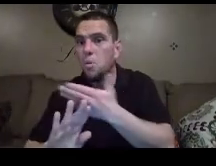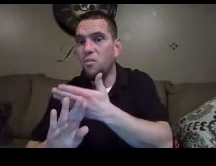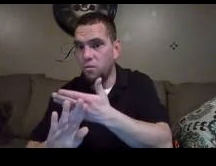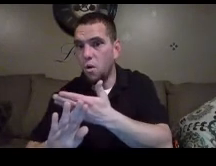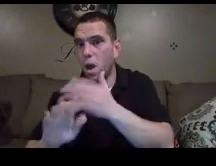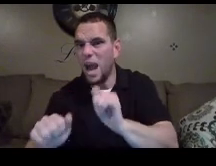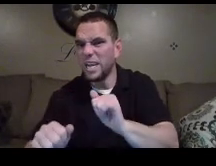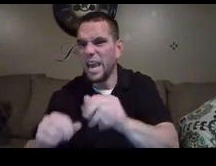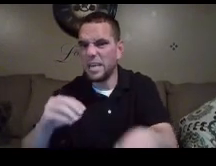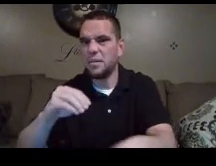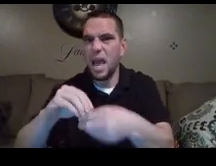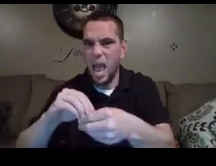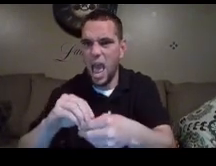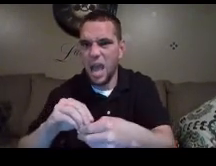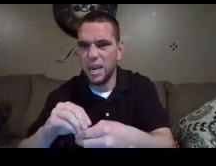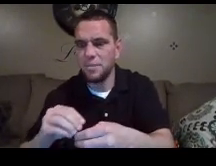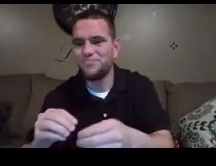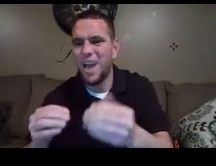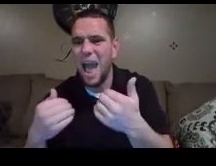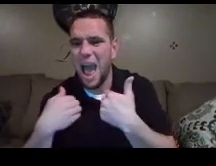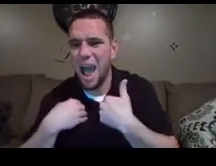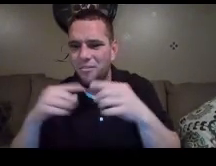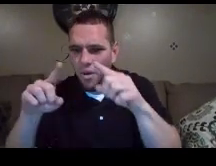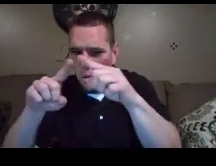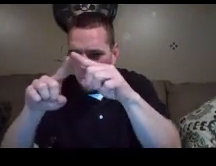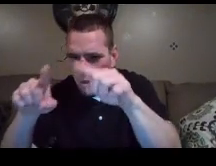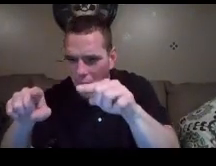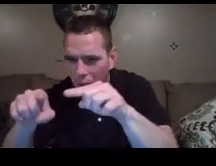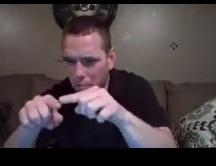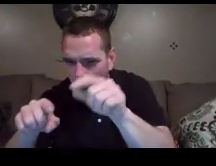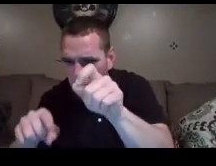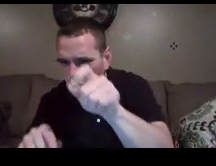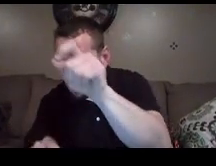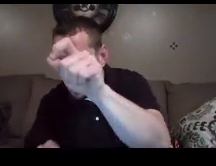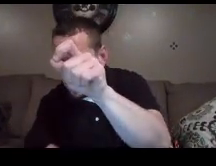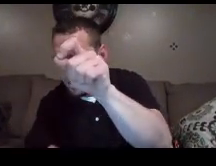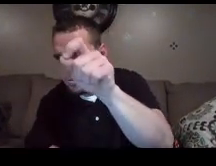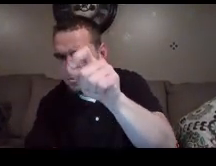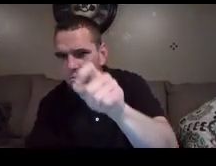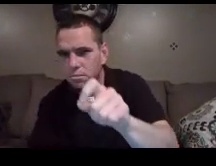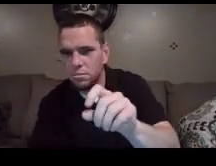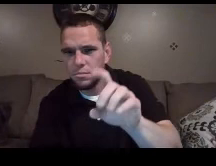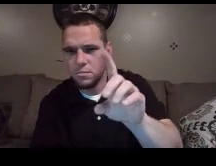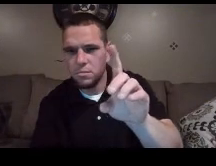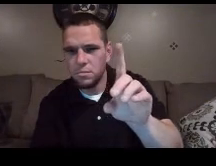There's a checkbox for that and the alt text pane. I'm going to check that for the screenshot.